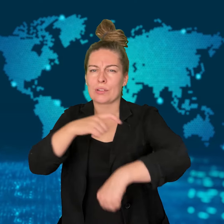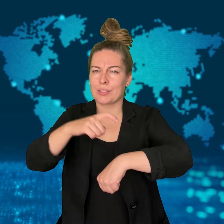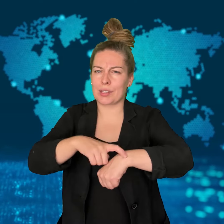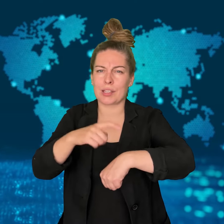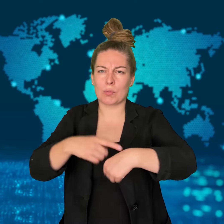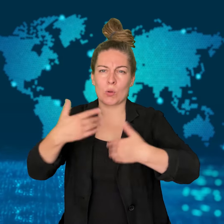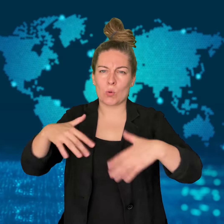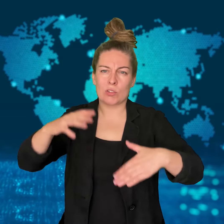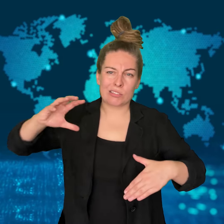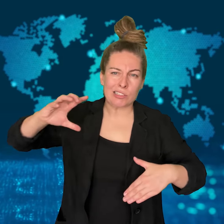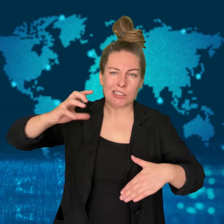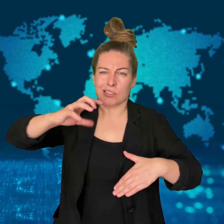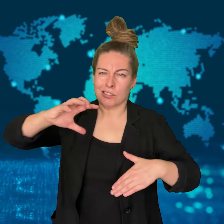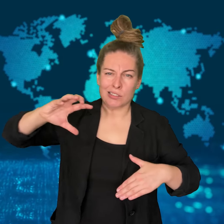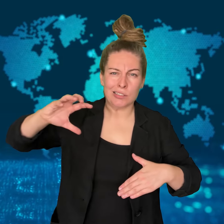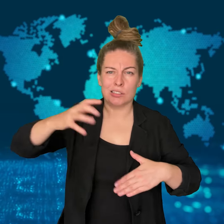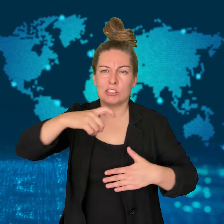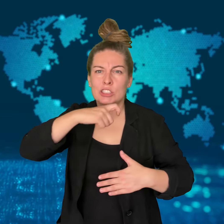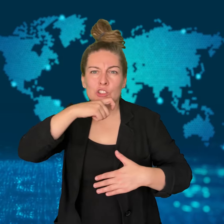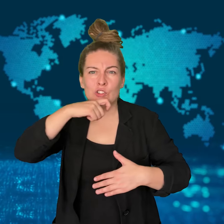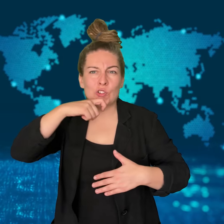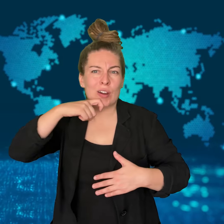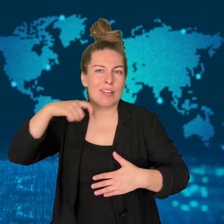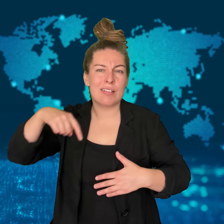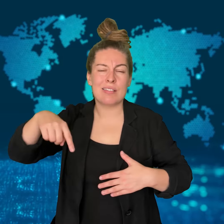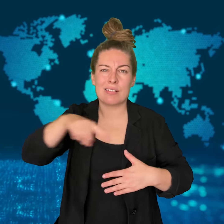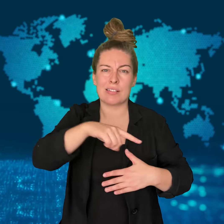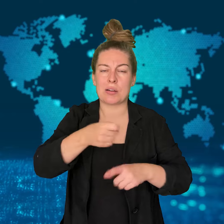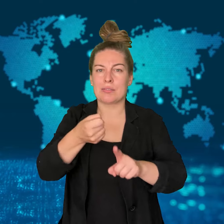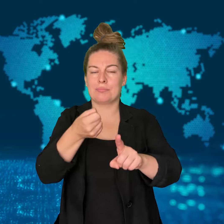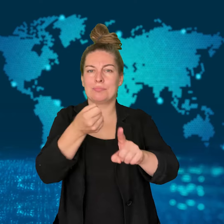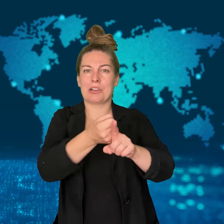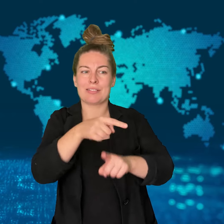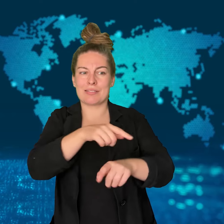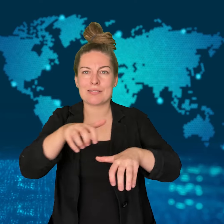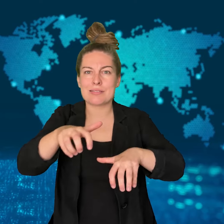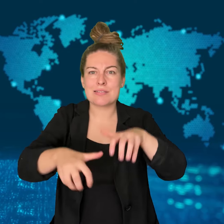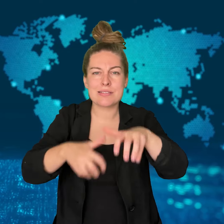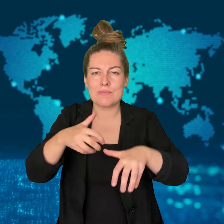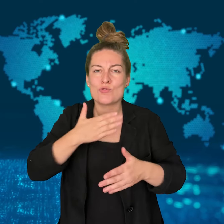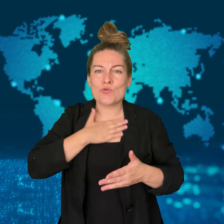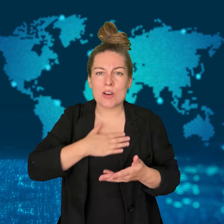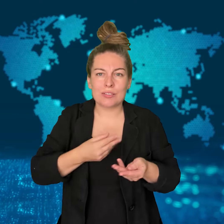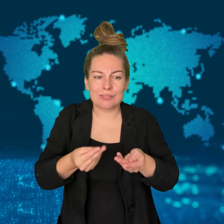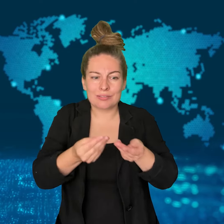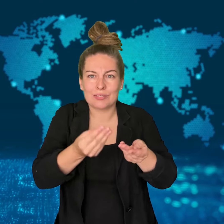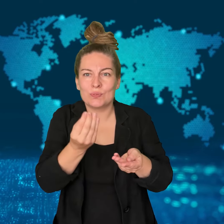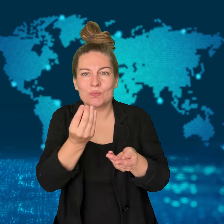Since a long-term drought has impacted the animals' food supply,